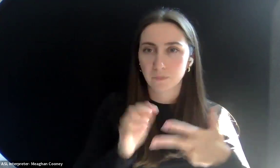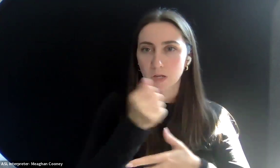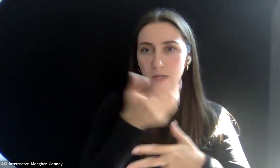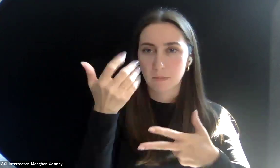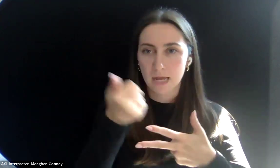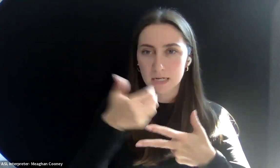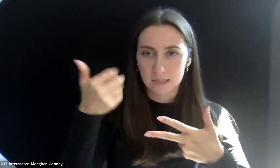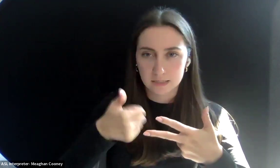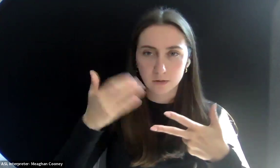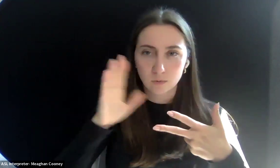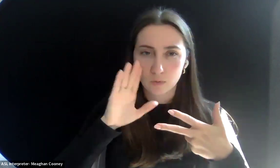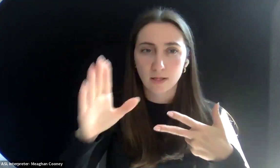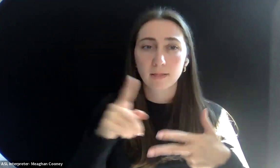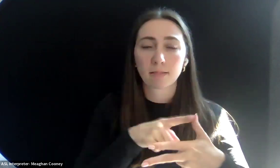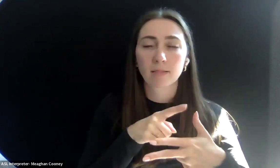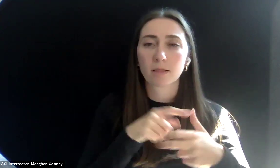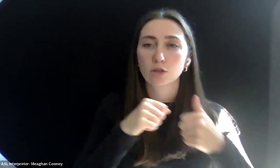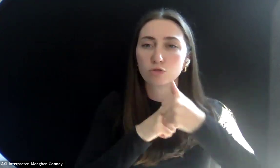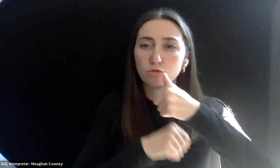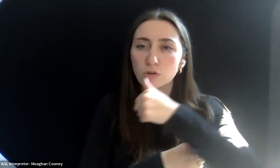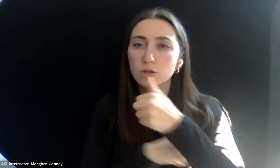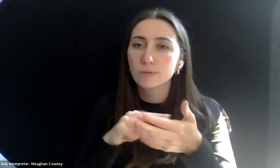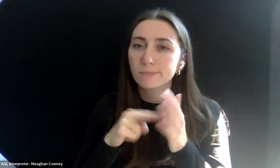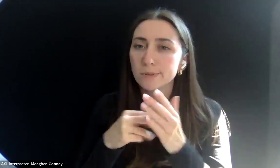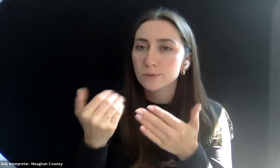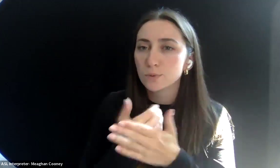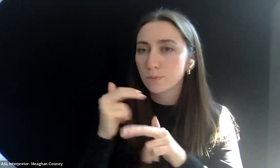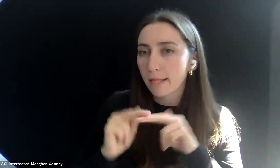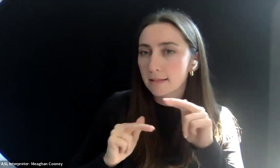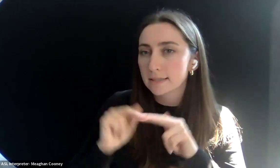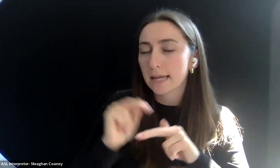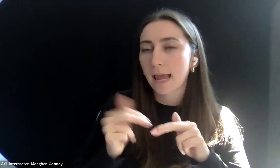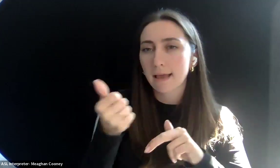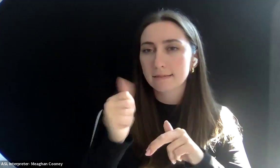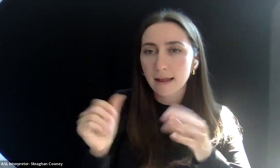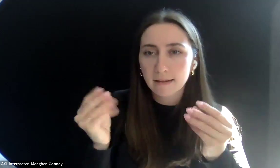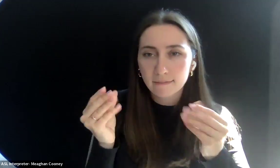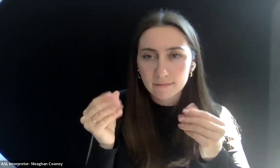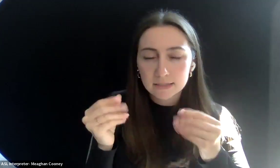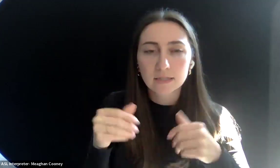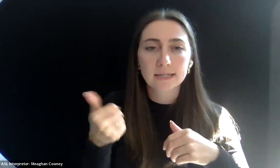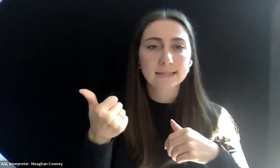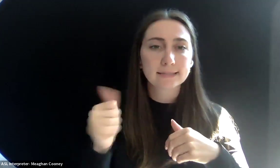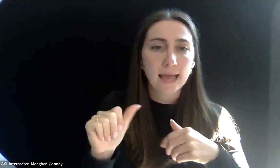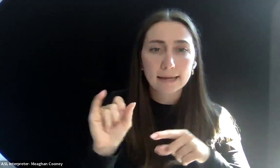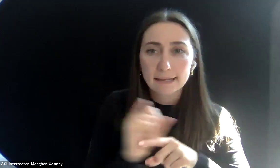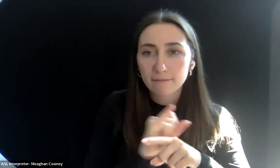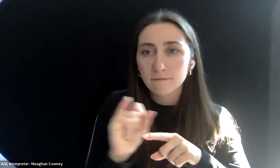In terms of structures, so we're talking about new buildings, any facilities including infrastructure assets like